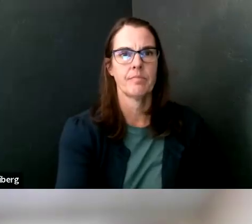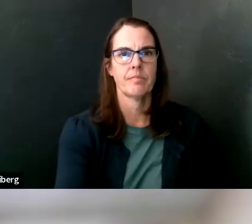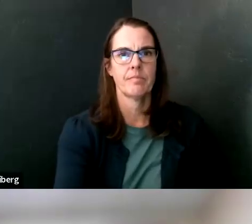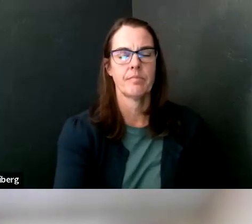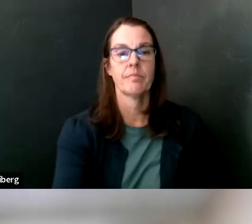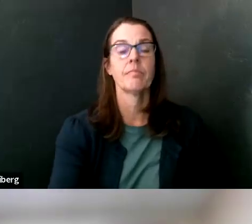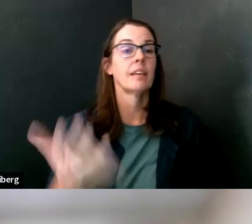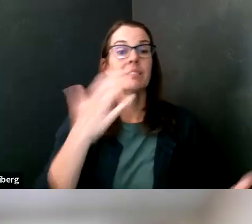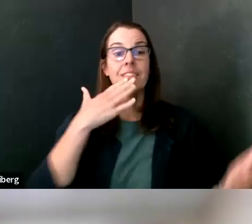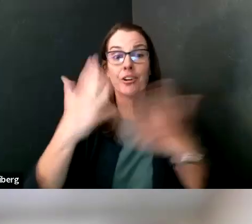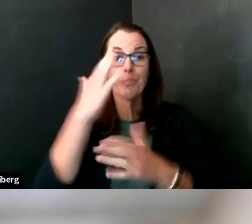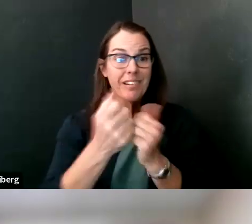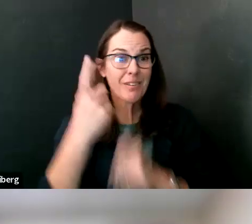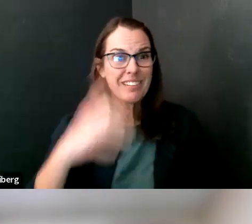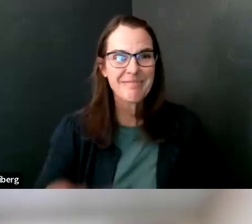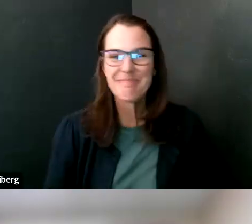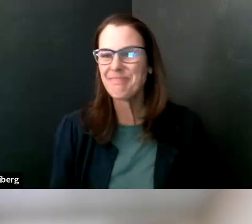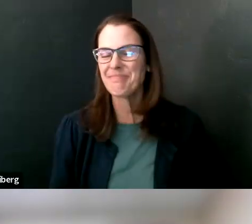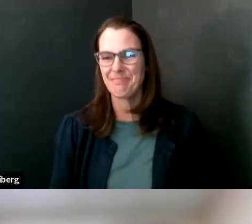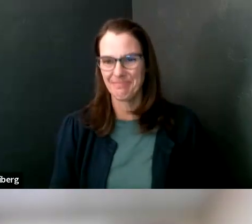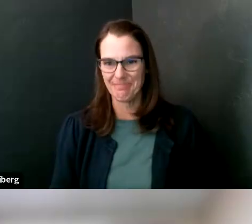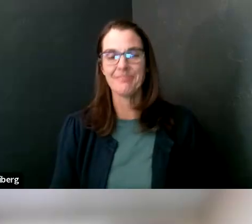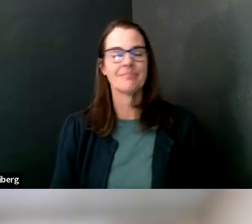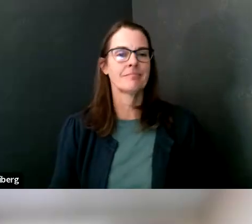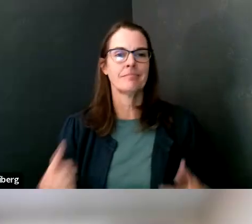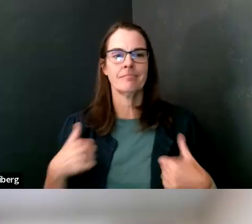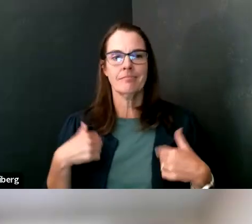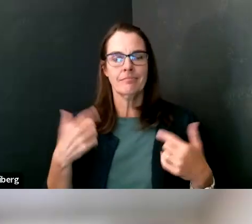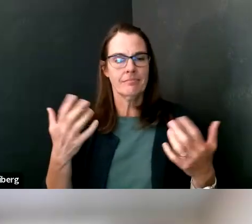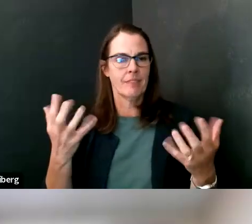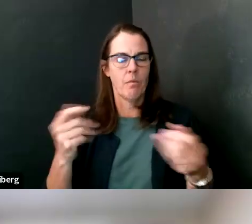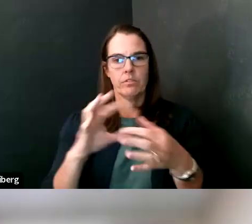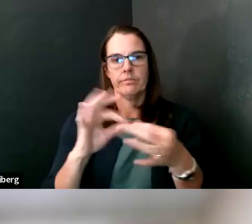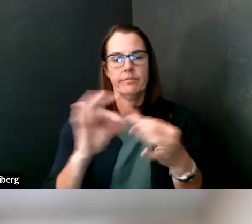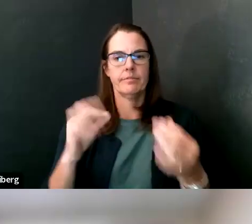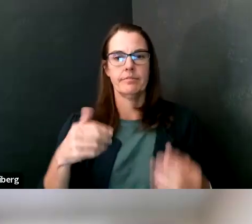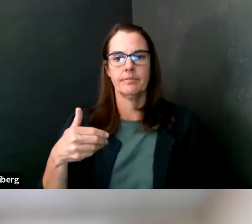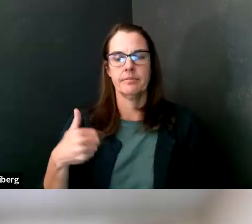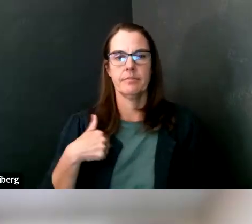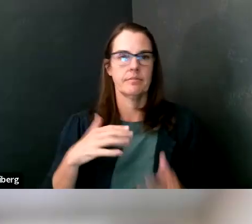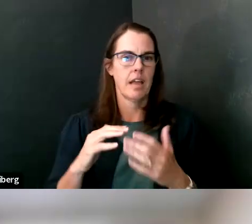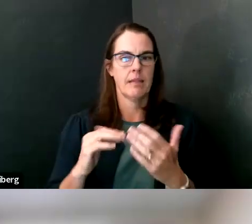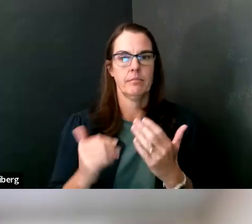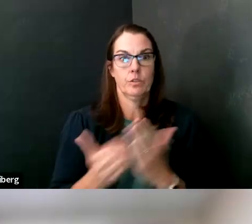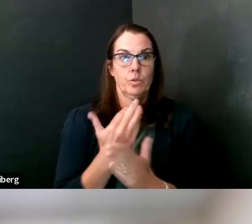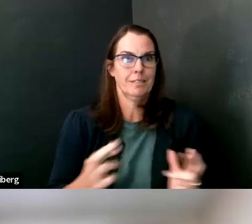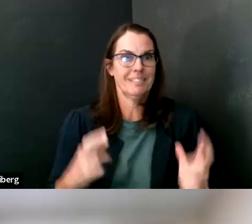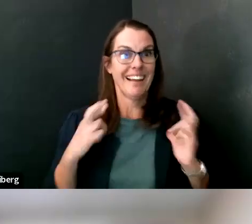Um good morning everybody. So um I just wanted to say that um I'm I'm newly retired as of um the end